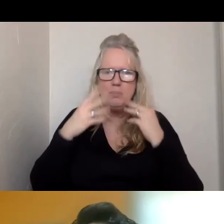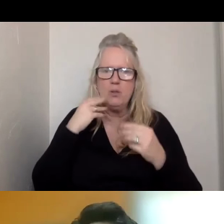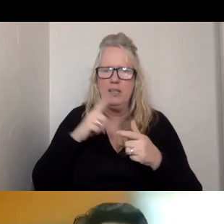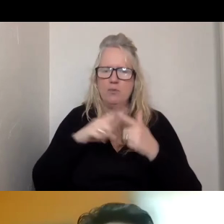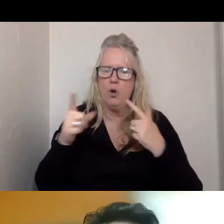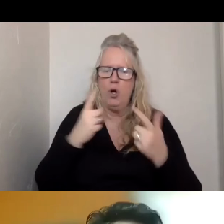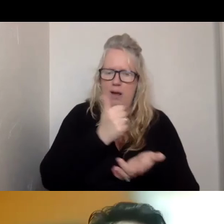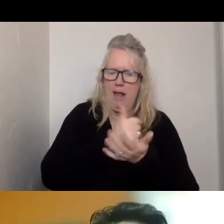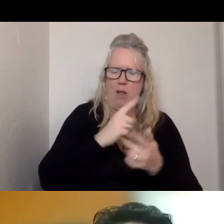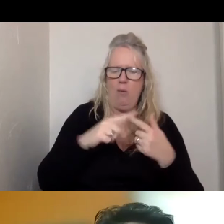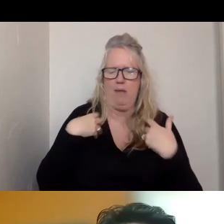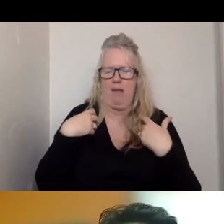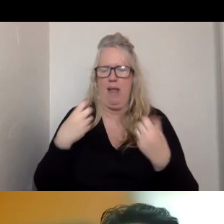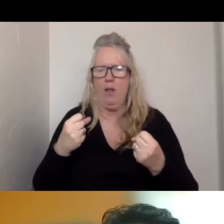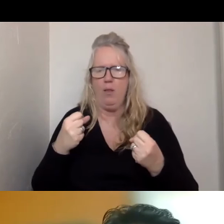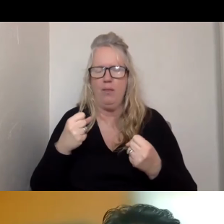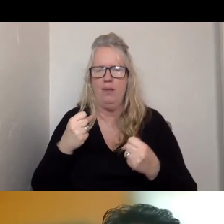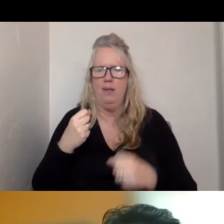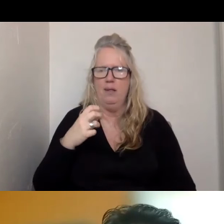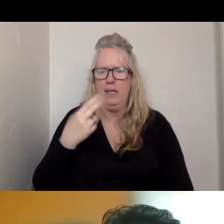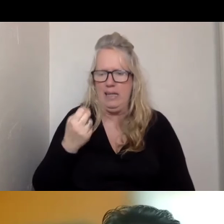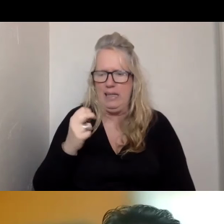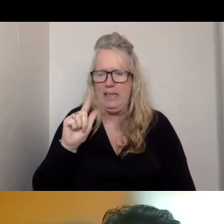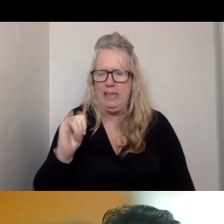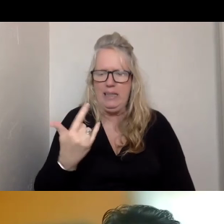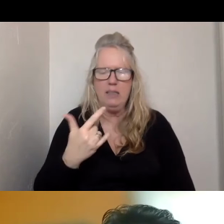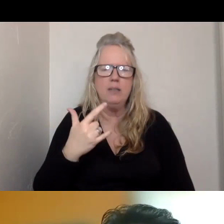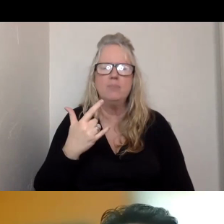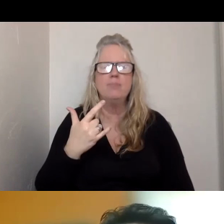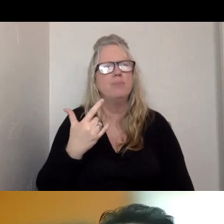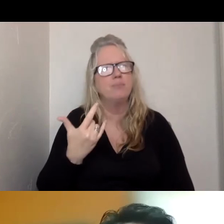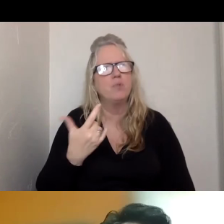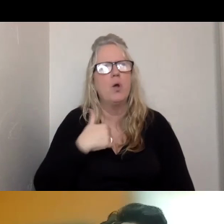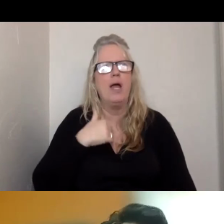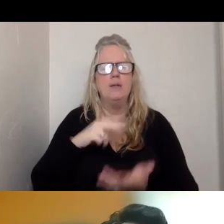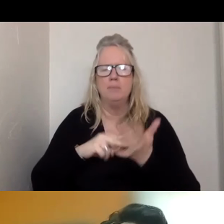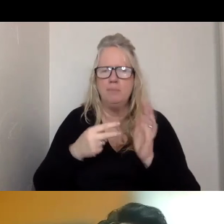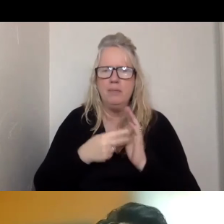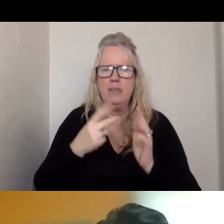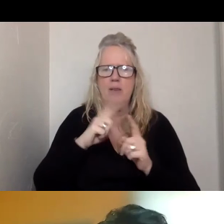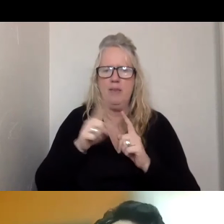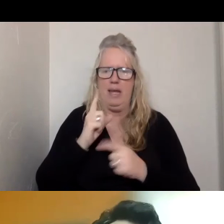SO HEALING IS OUR SUBJECTIVE EXPERIENCE OF A CRISIS.